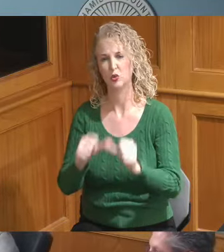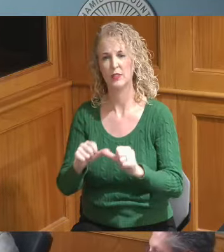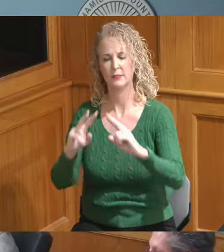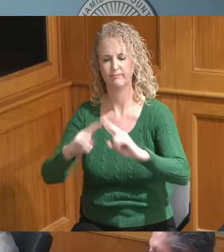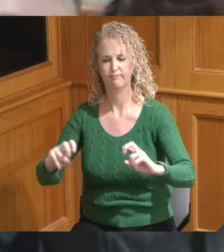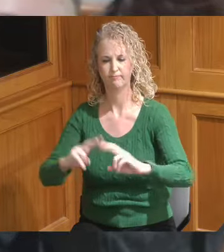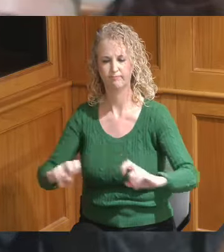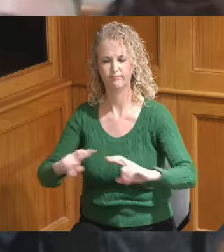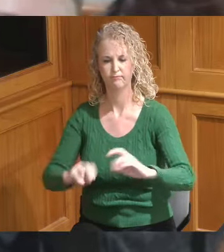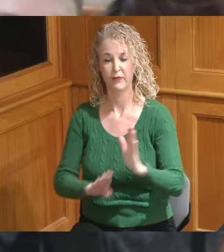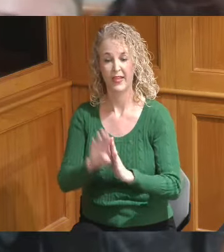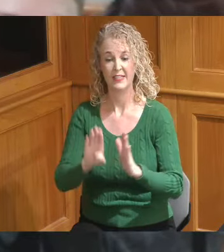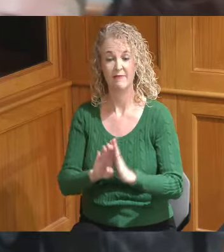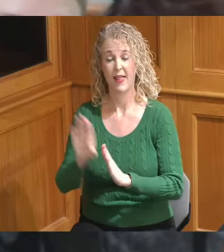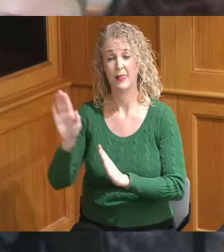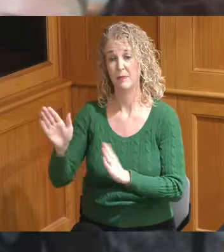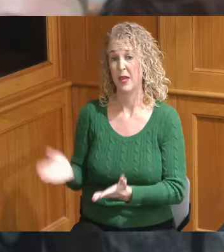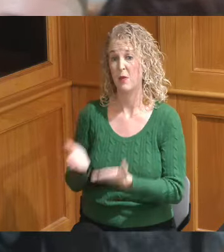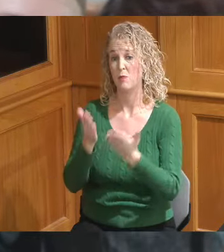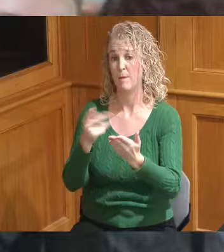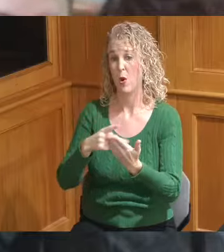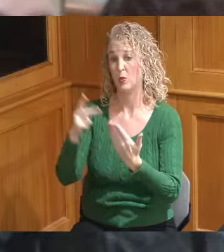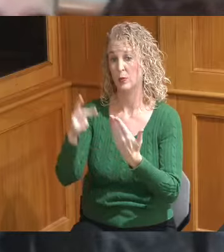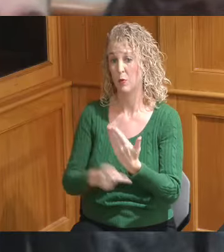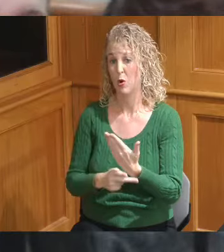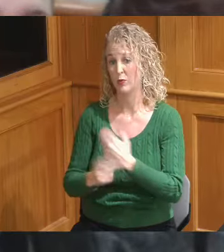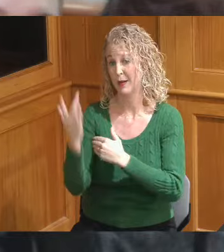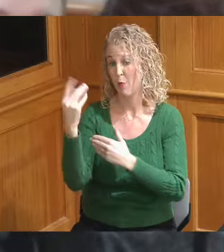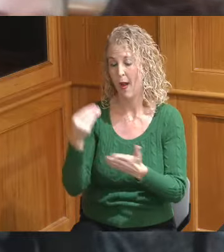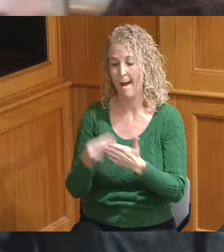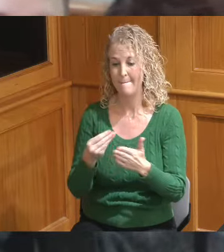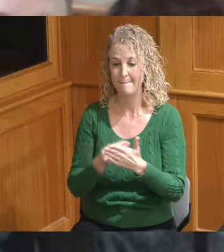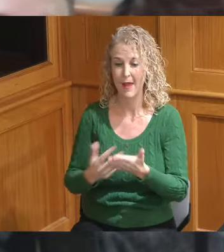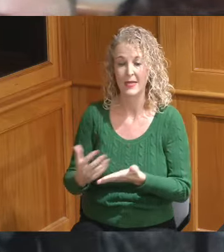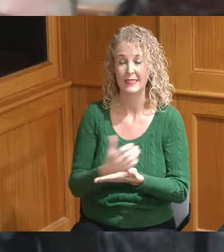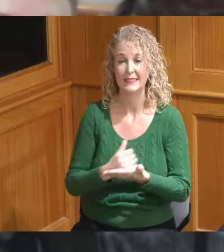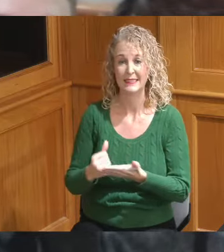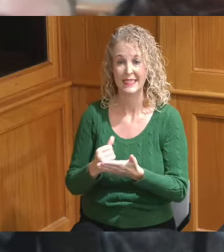and develop its proposed program to recover costs for excess wet weather flow in the combined